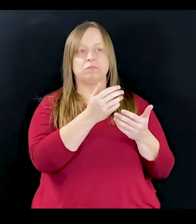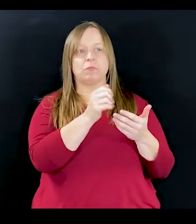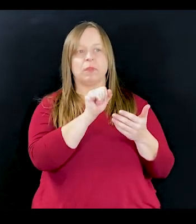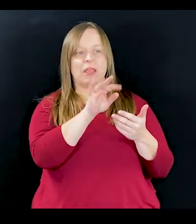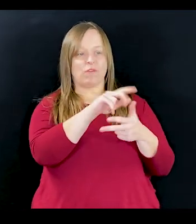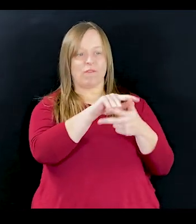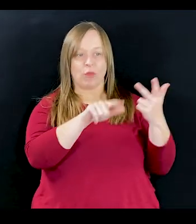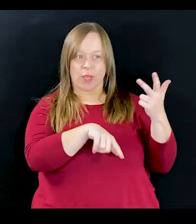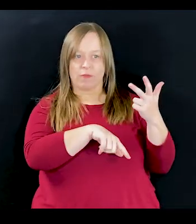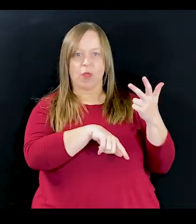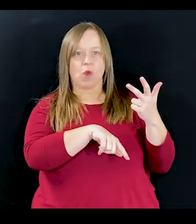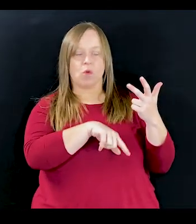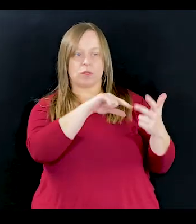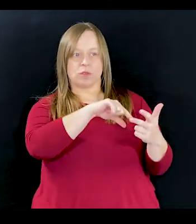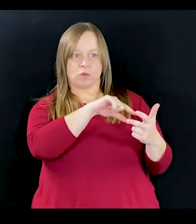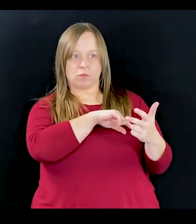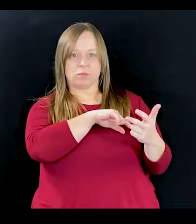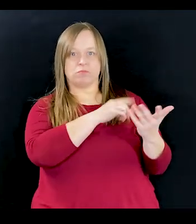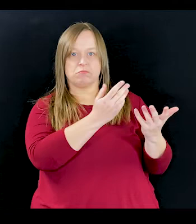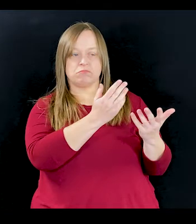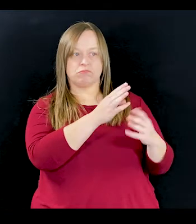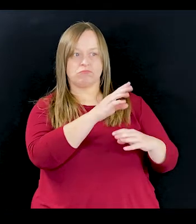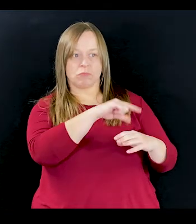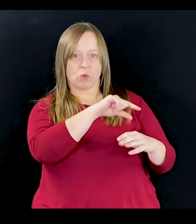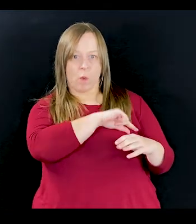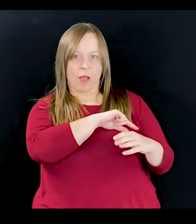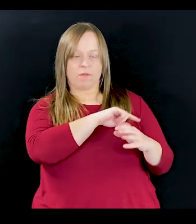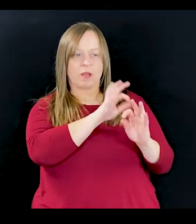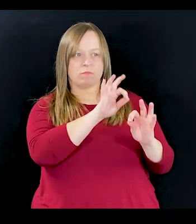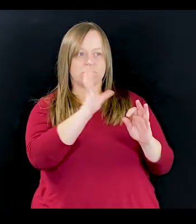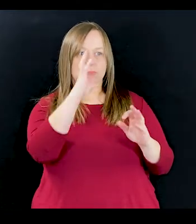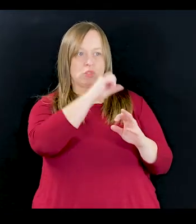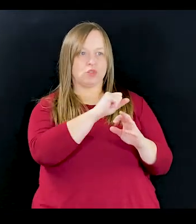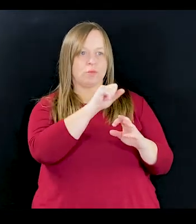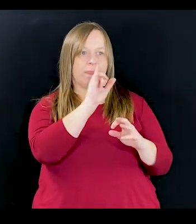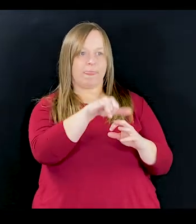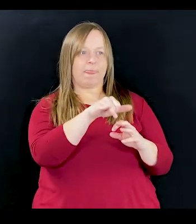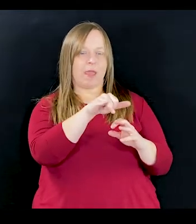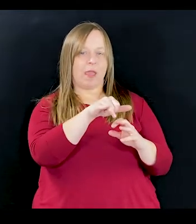three of those eligibility requirements, then it's presumed that you are a